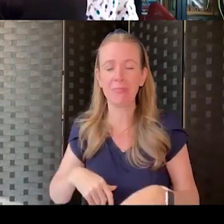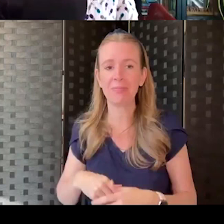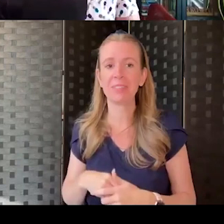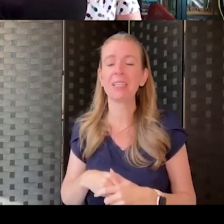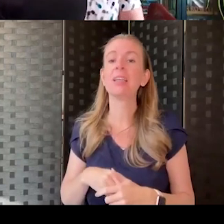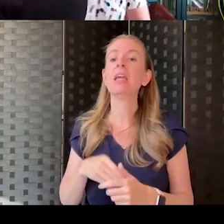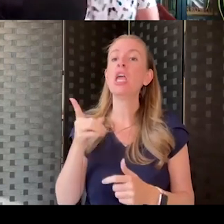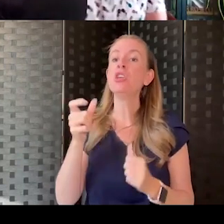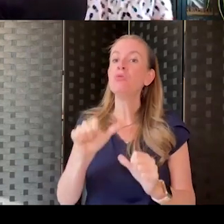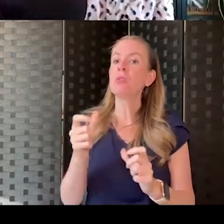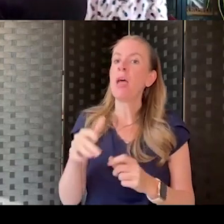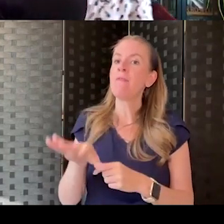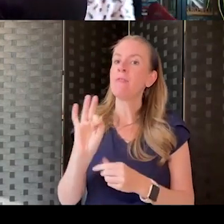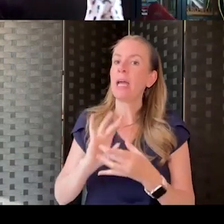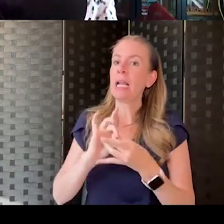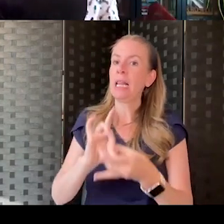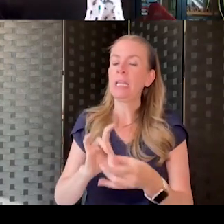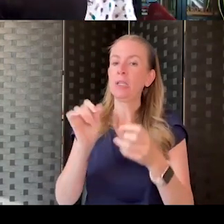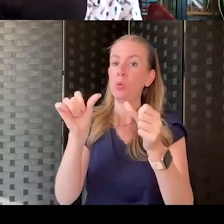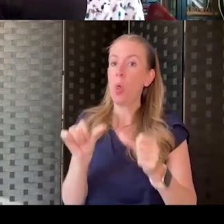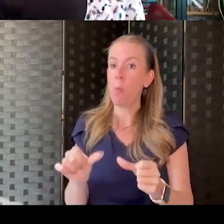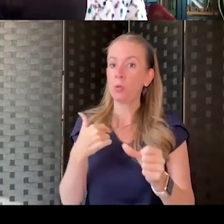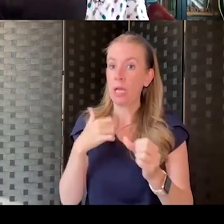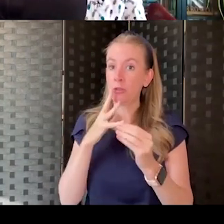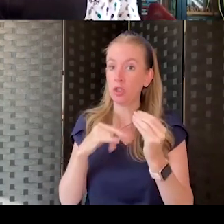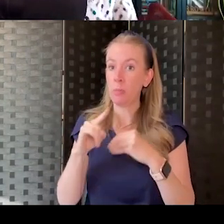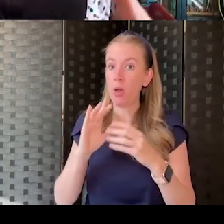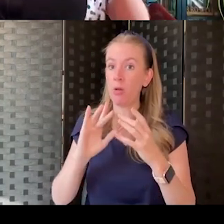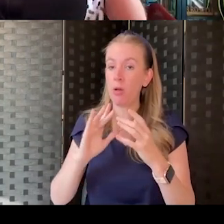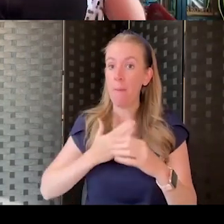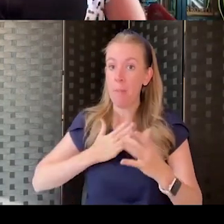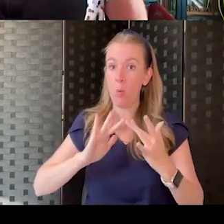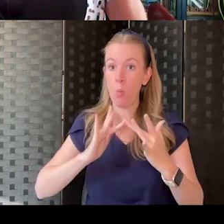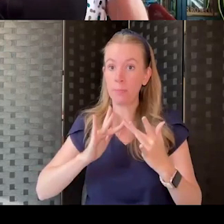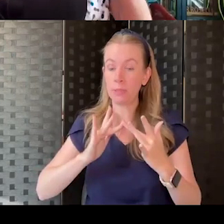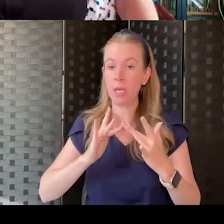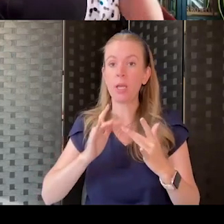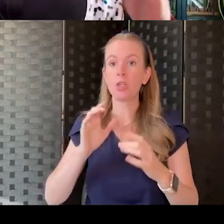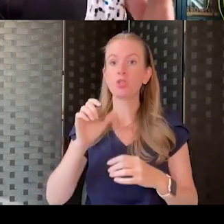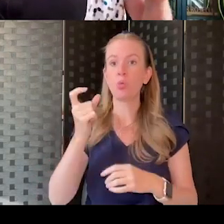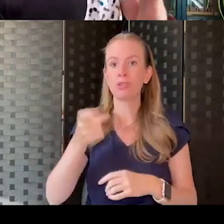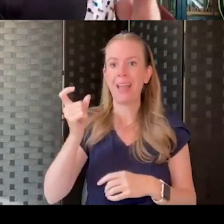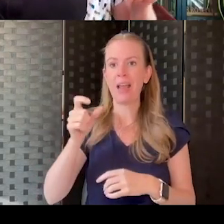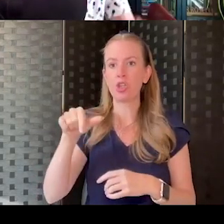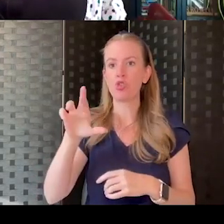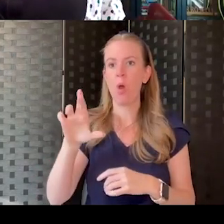You can find links to the post I have referenced on my site, scan the QR code which is taking up